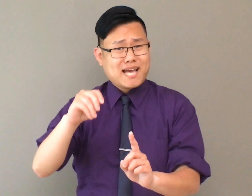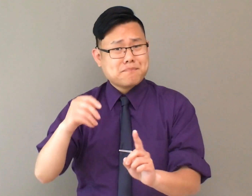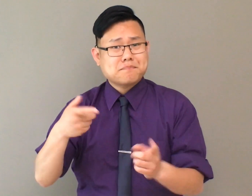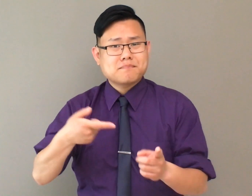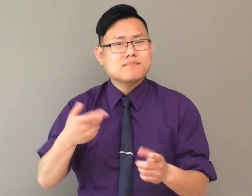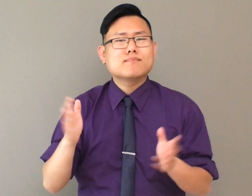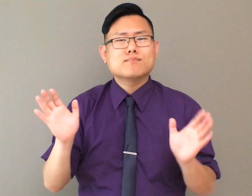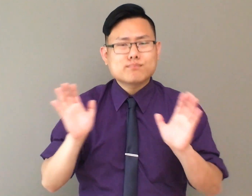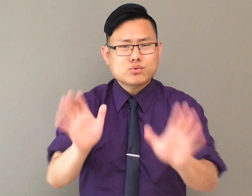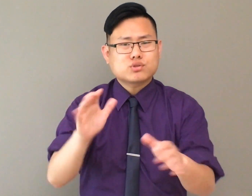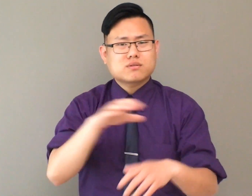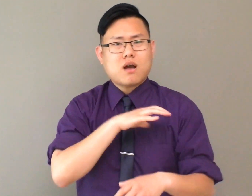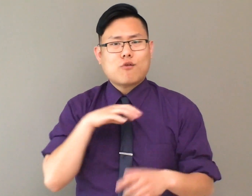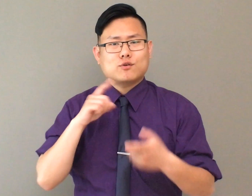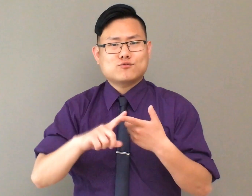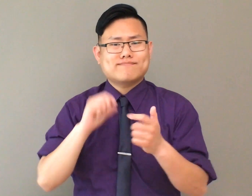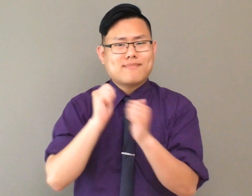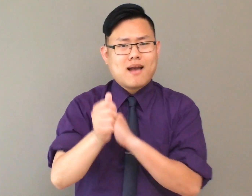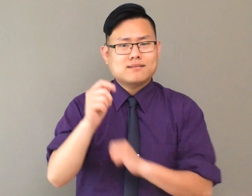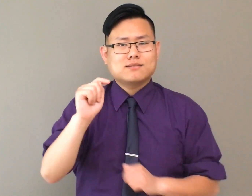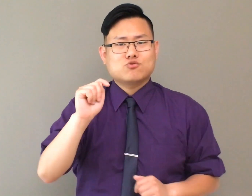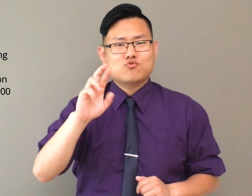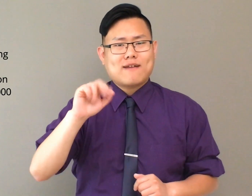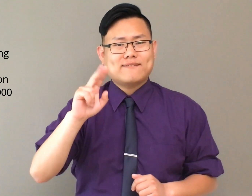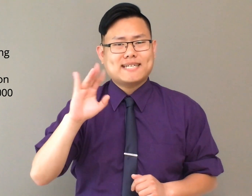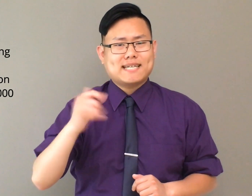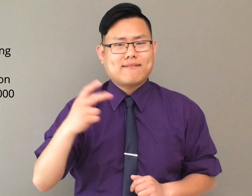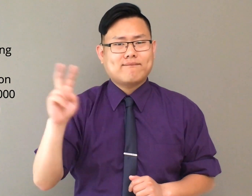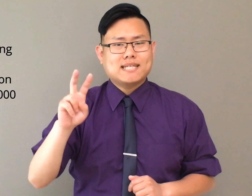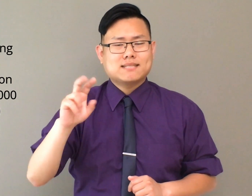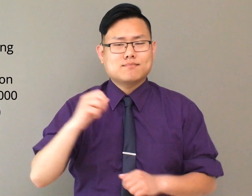Cam’s story -- along with others -- helped to push for the Trafficking Victims protection